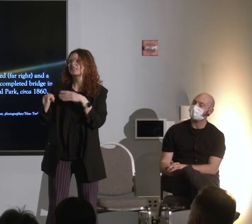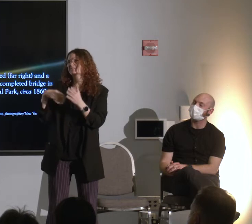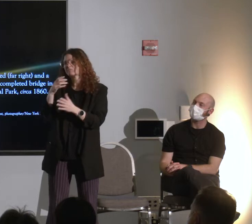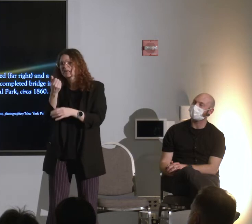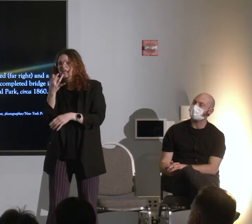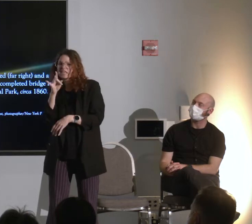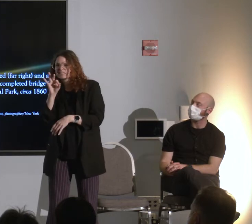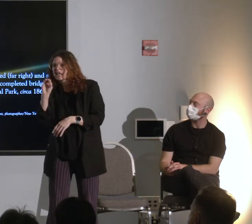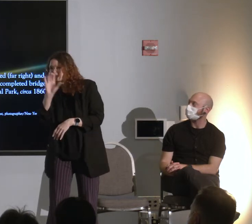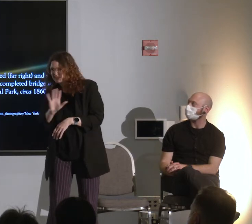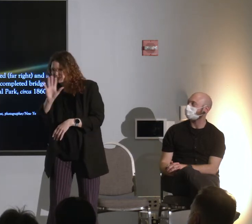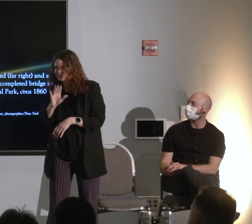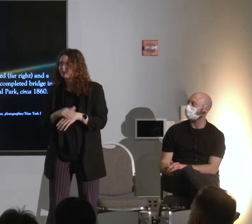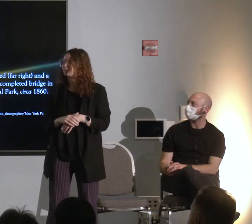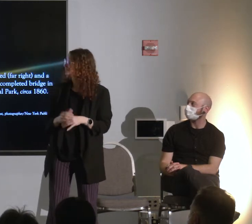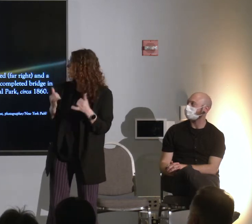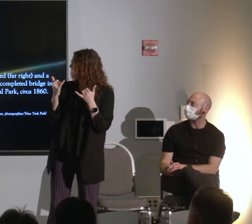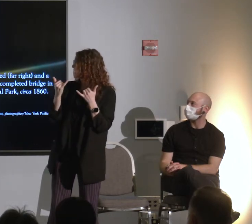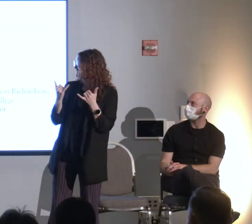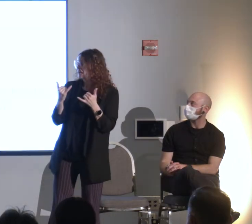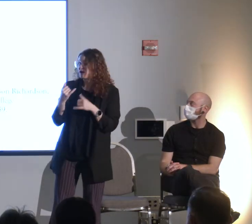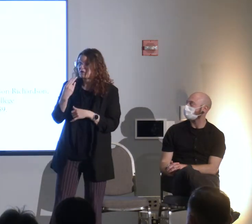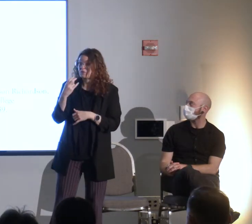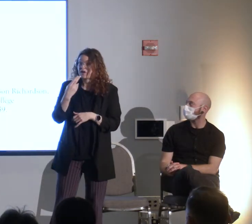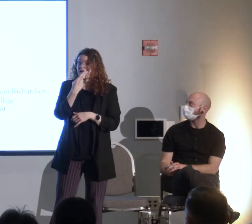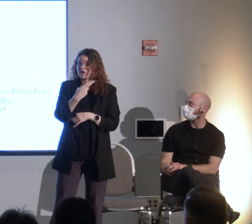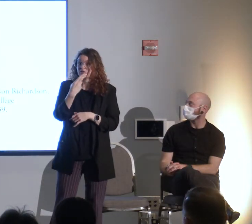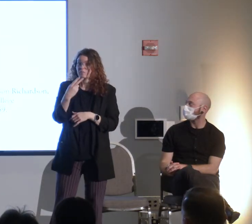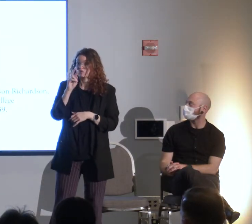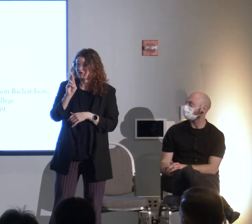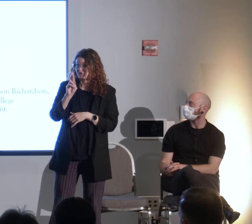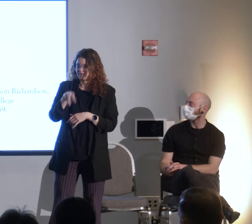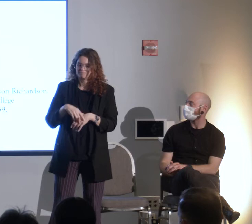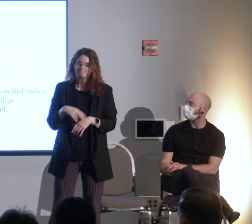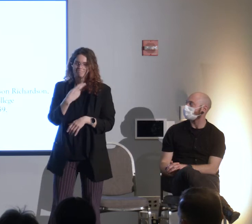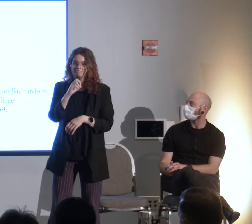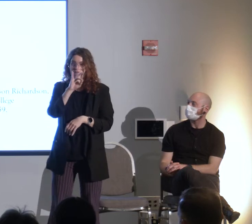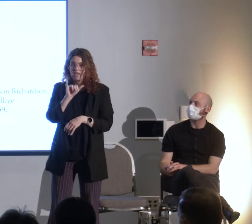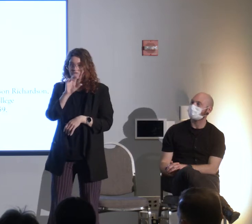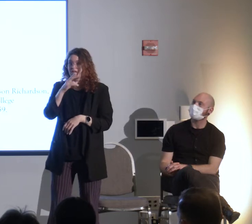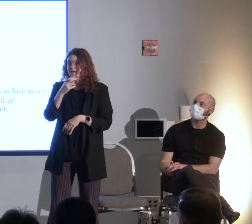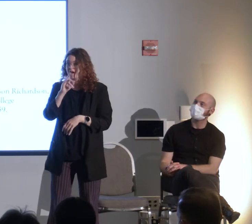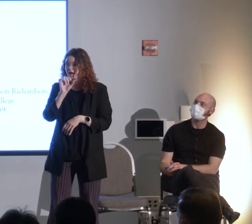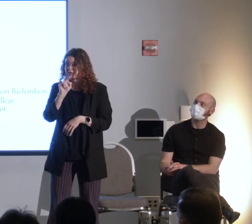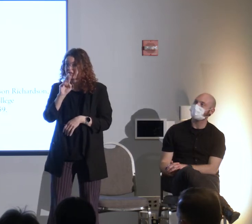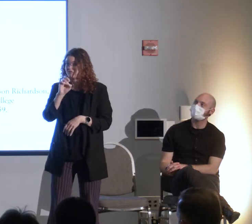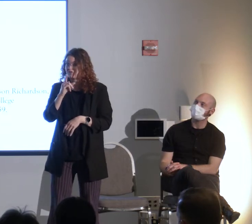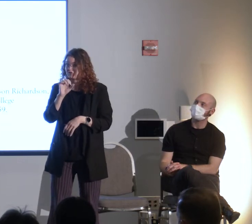Now let's meet Henry Hobson Richardson. He was born in New Orleans, came from a well to do family.